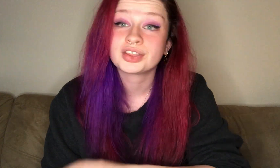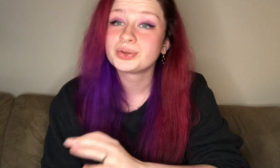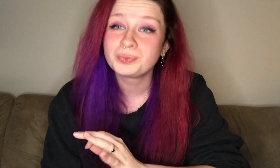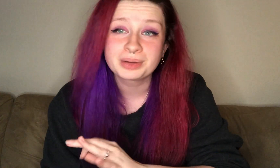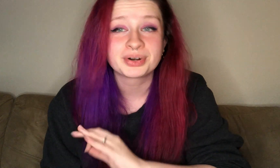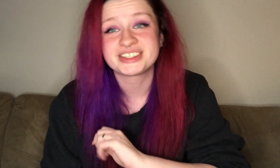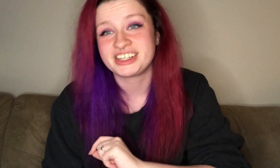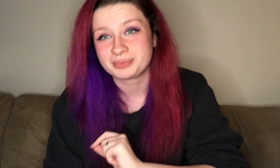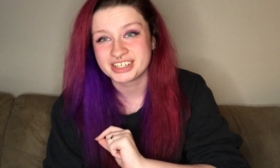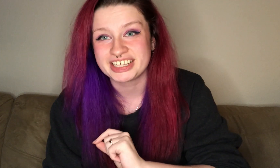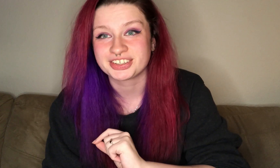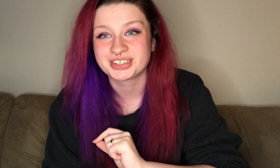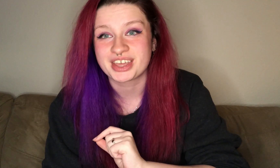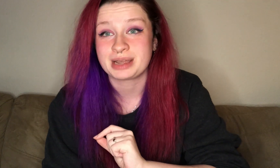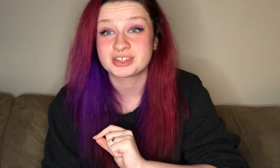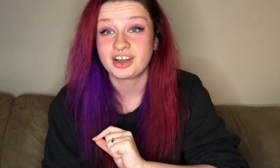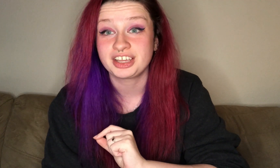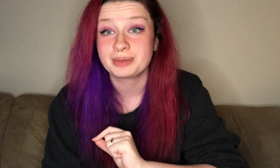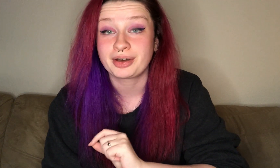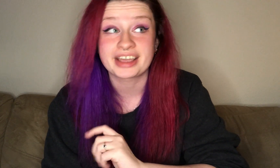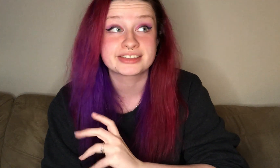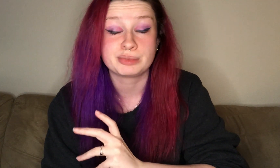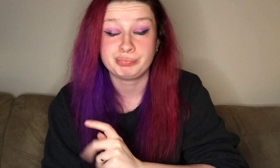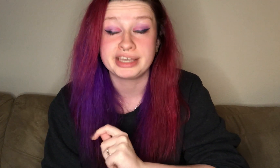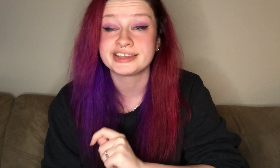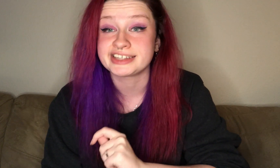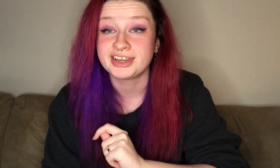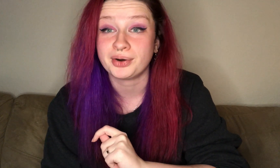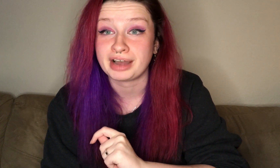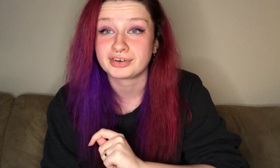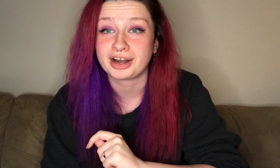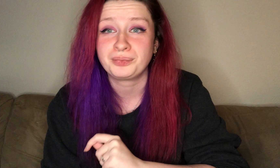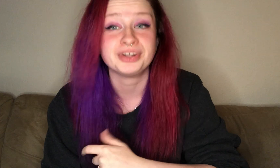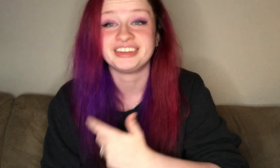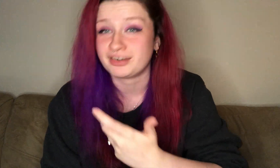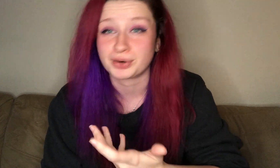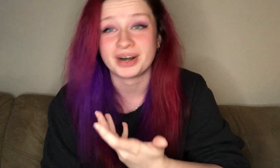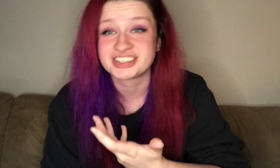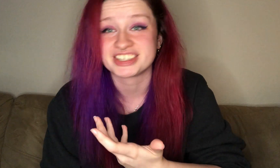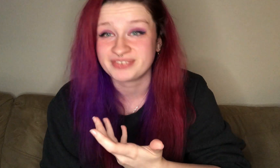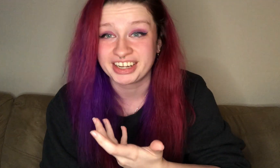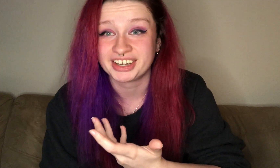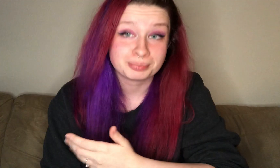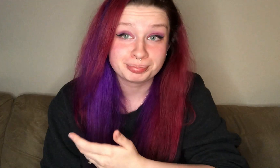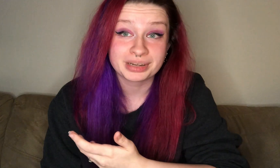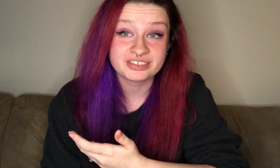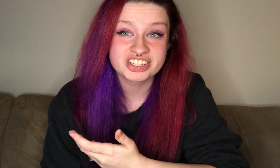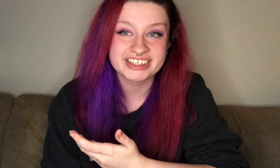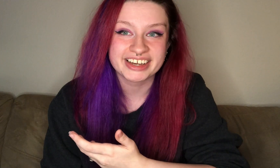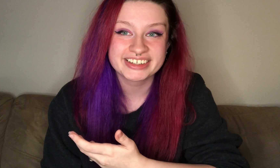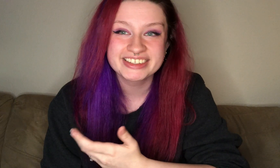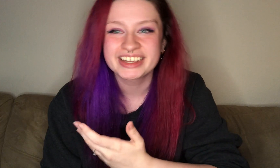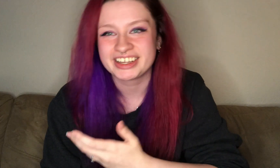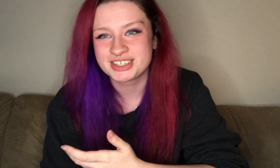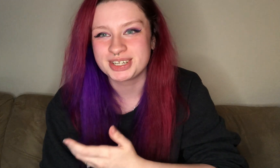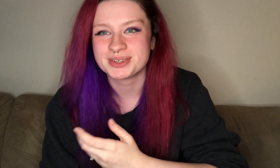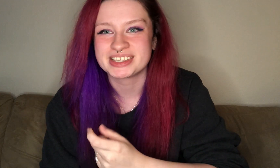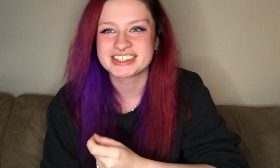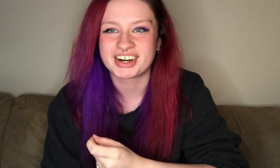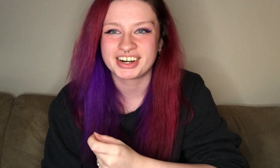the one person in particular that i'm talking about has the biggest ego ever and will never watch this video but if she does and she knows it's her...